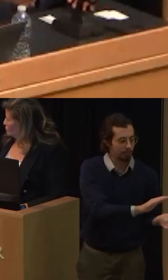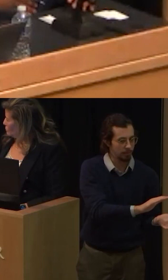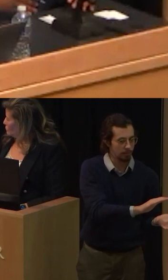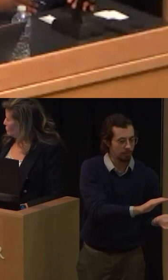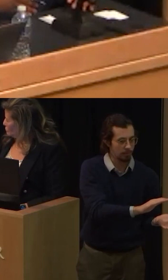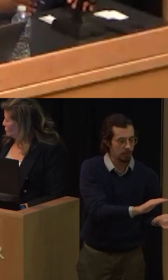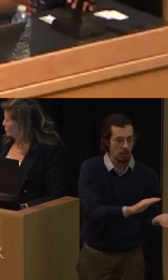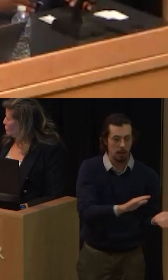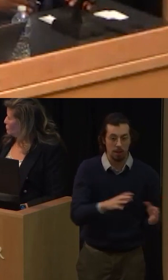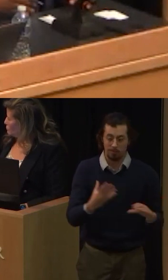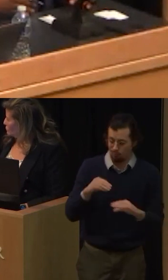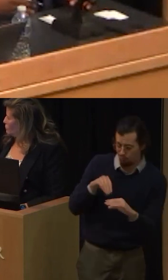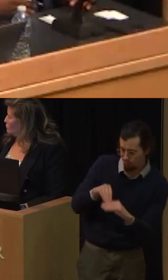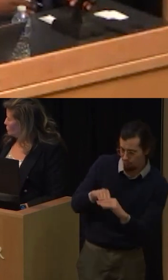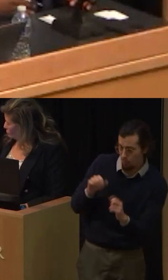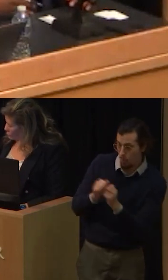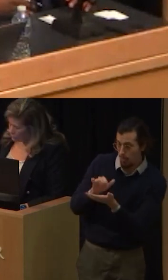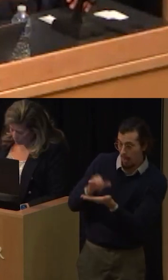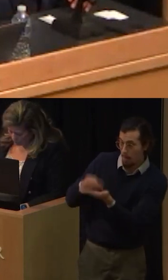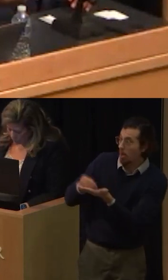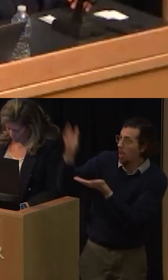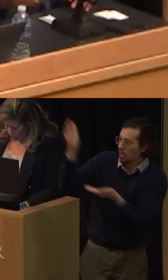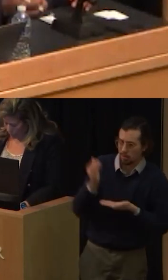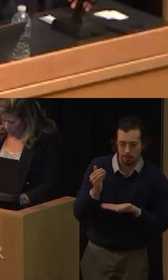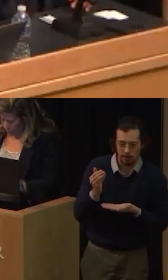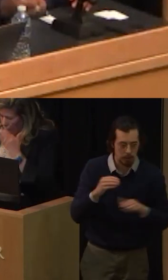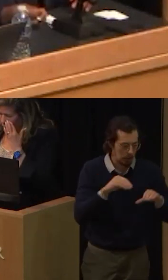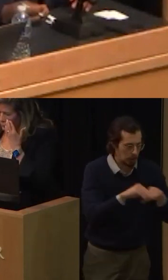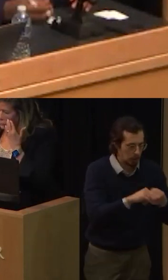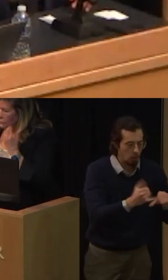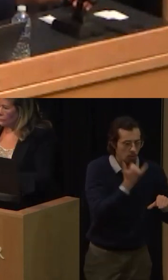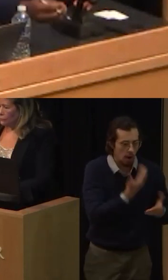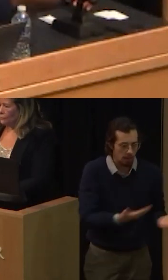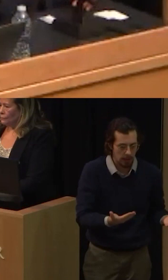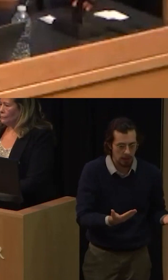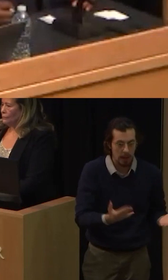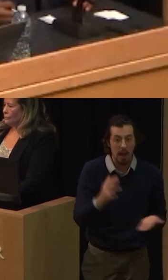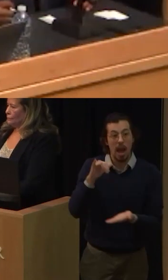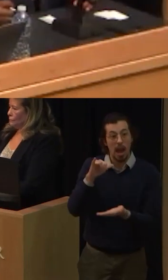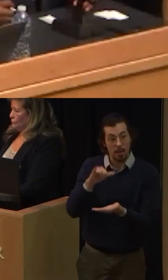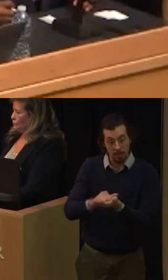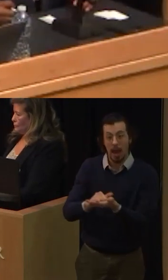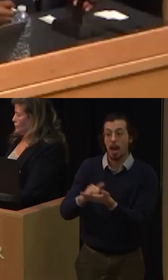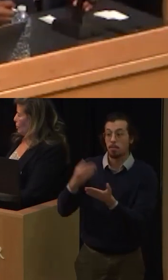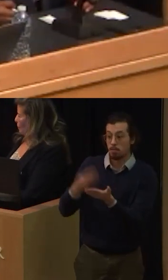backfill it with the money that was coming, and the summative benefit of those monies would not reach the intended audience